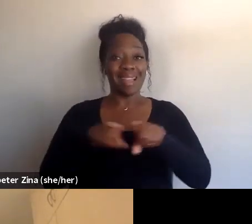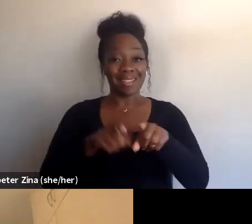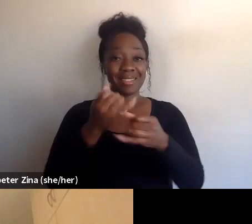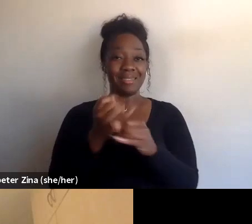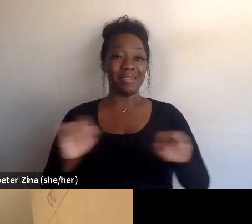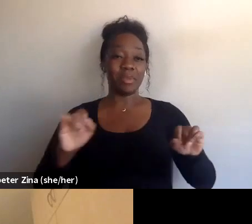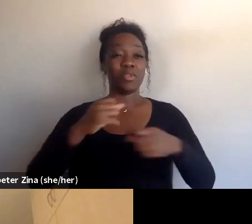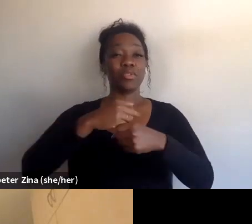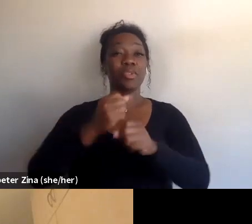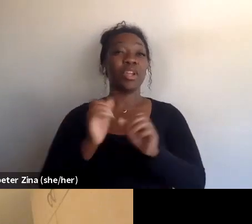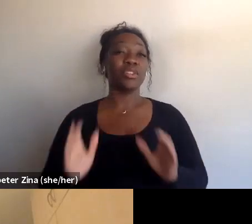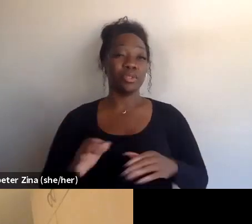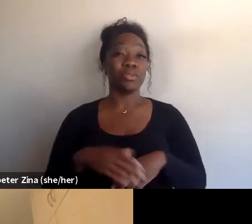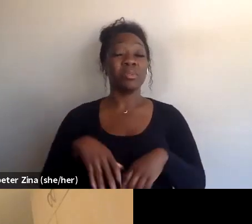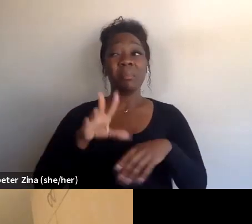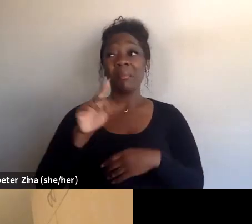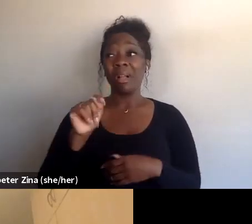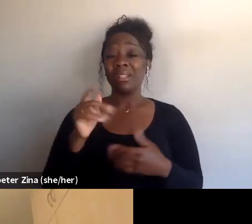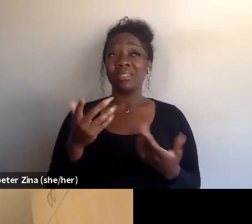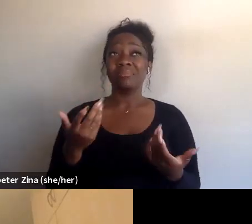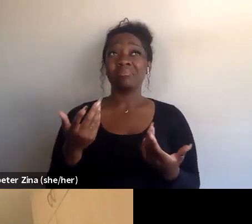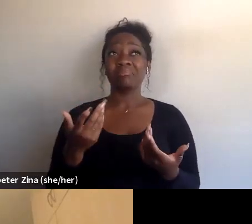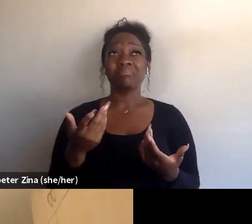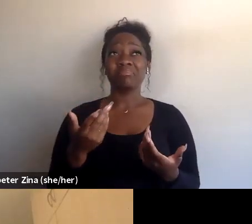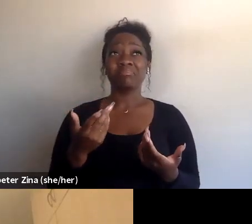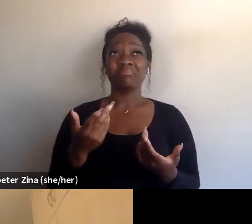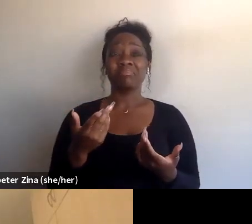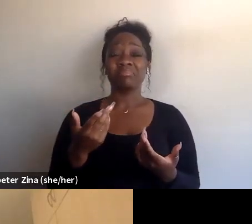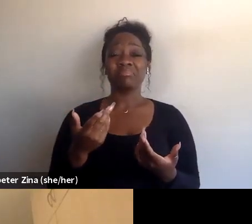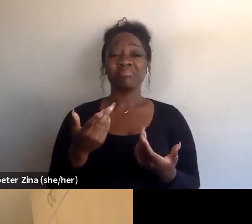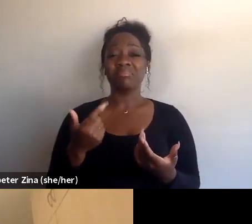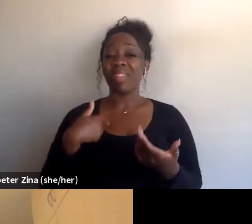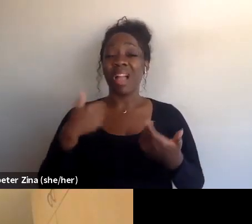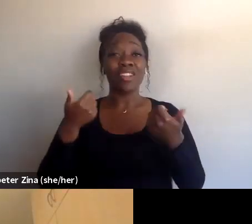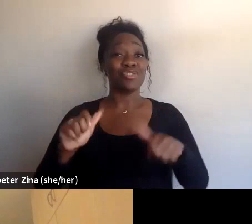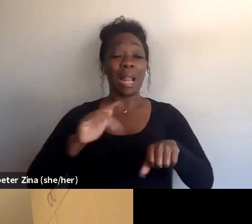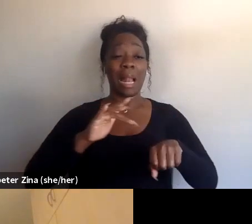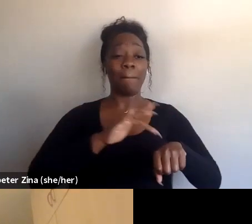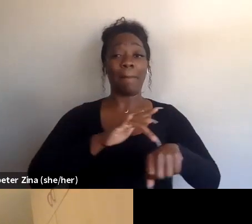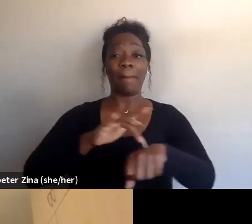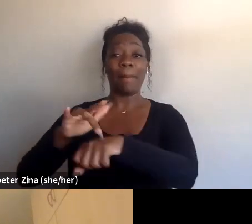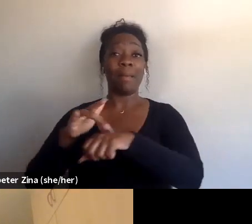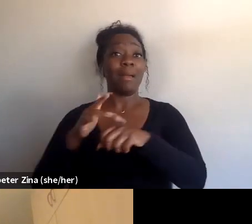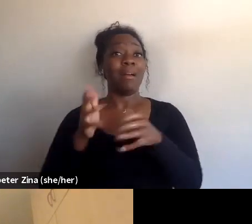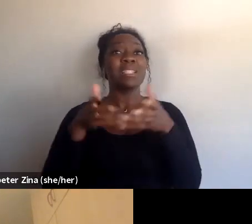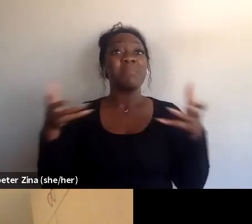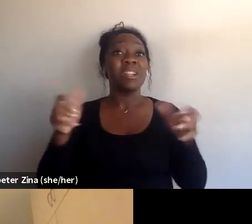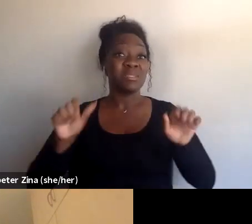So yeah, I could say I've sort of tried to dive in as much as I can to learn as much as possible